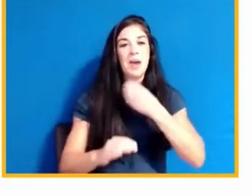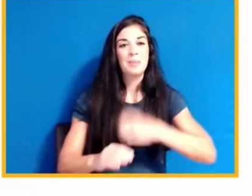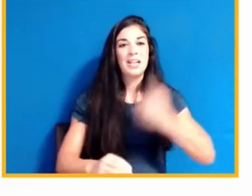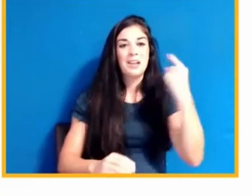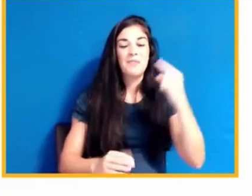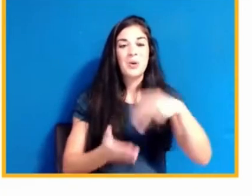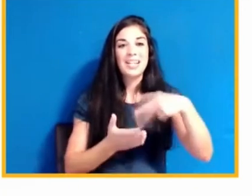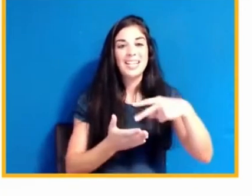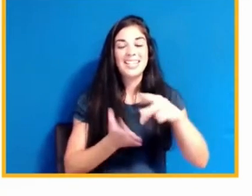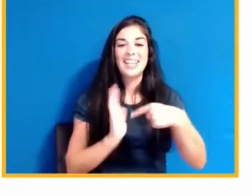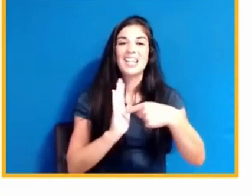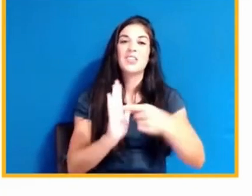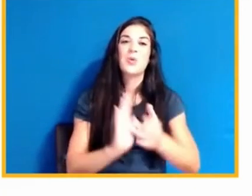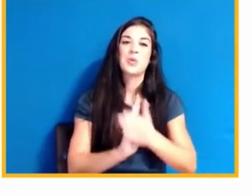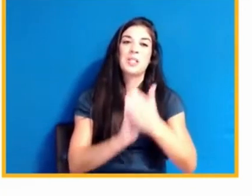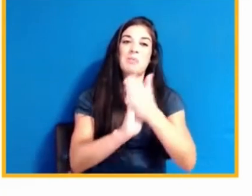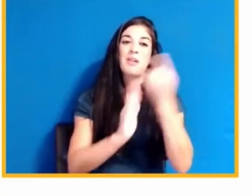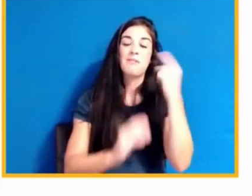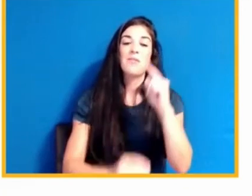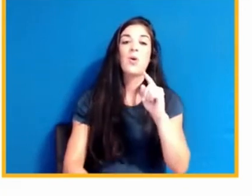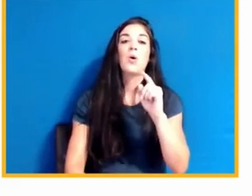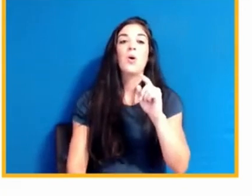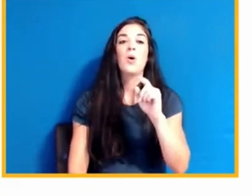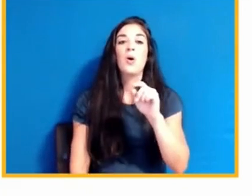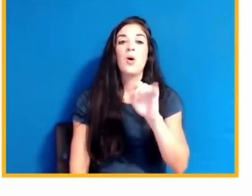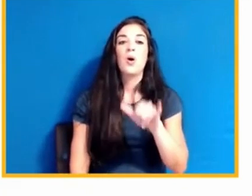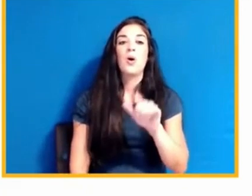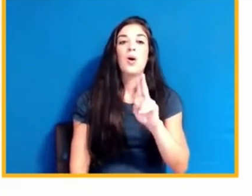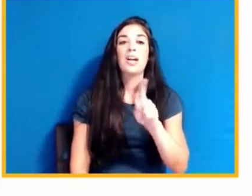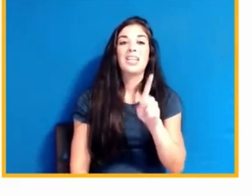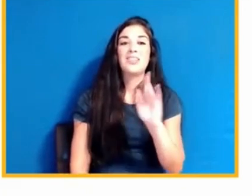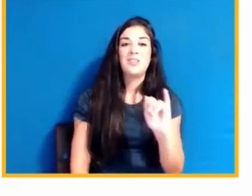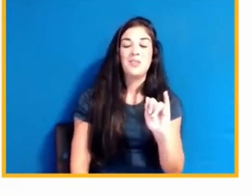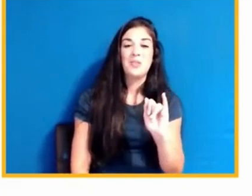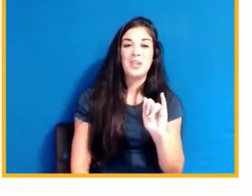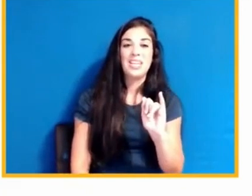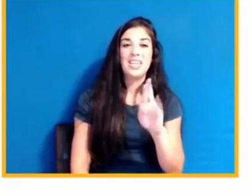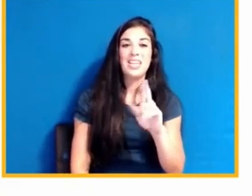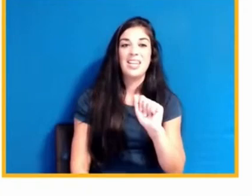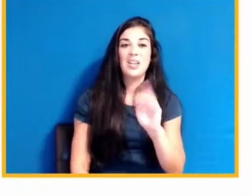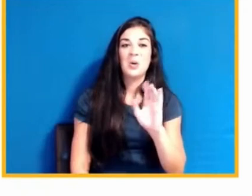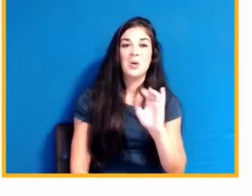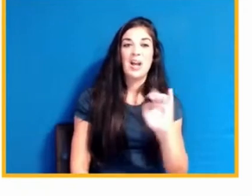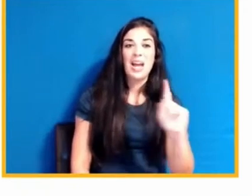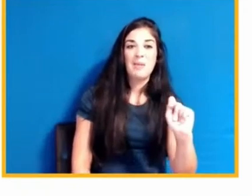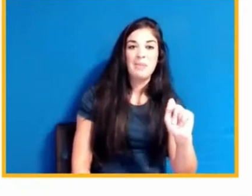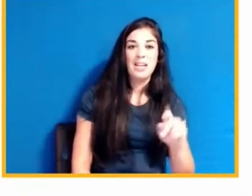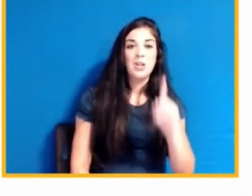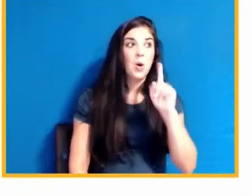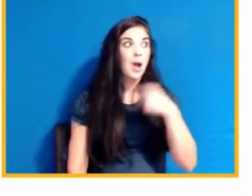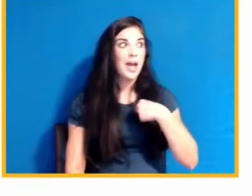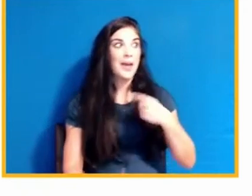Eeverybody show some love for Yuki! Woo, Yuki! I'm your biggest fan! Let me get into your Telegram messages!